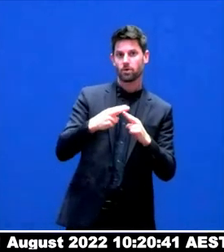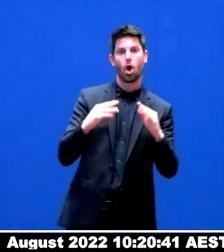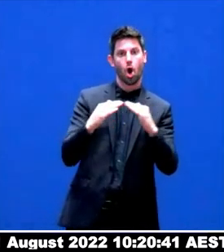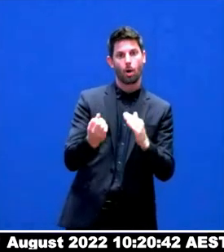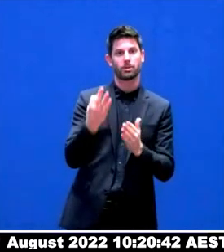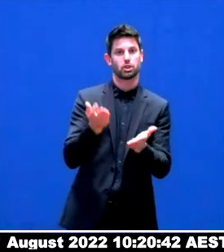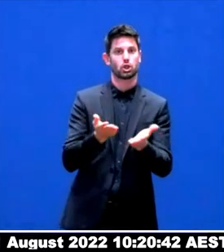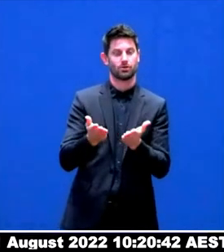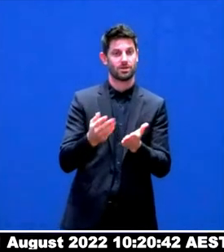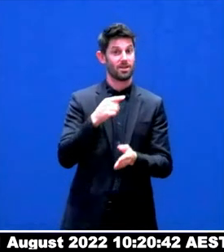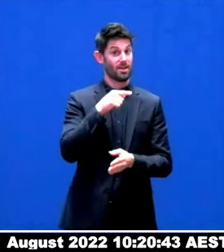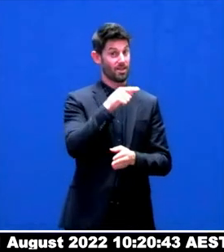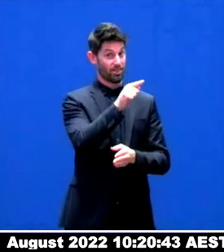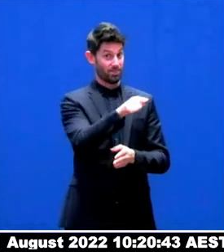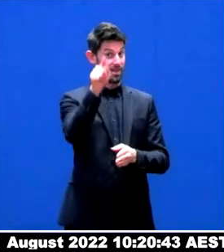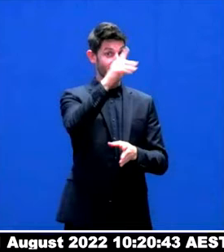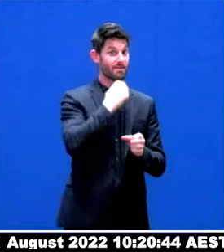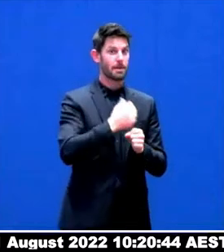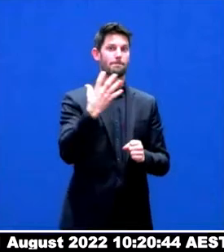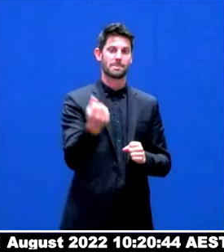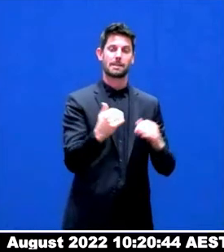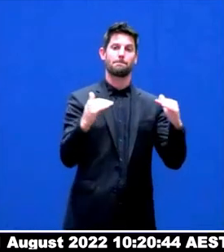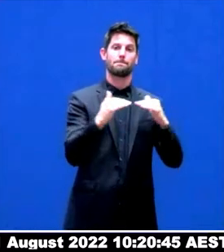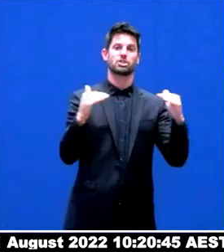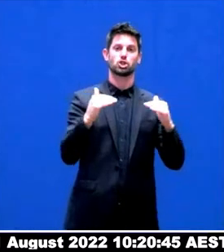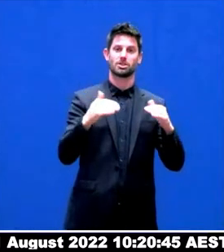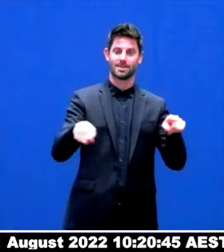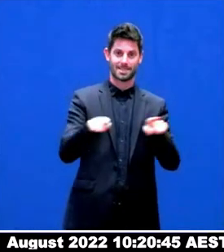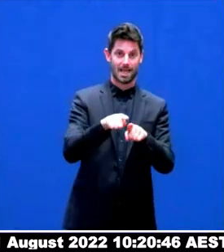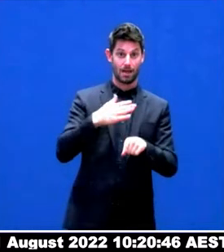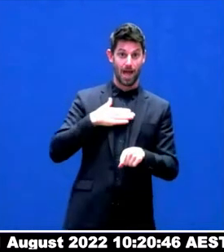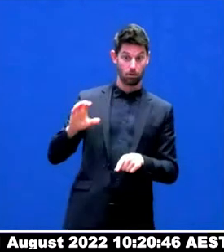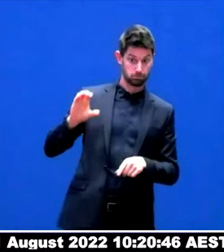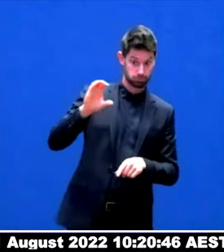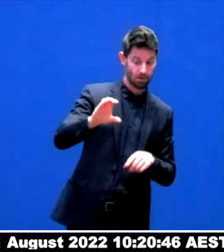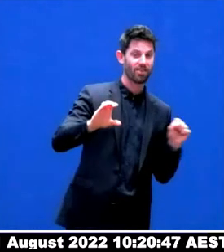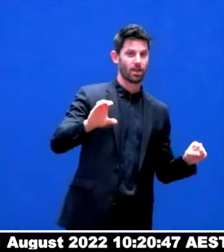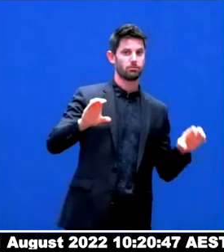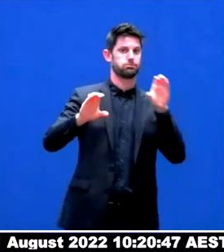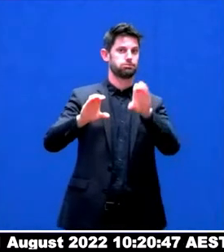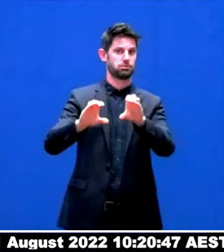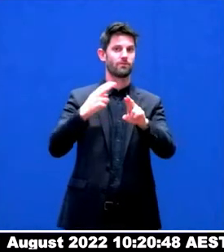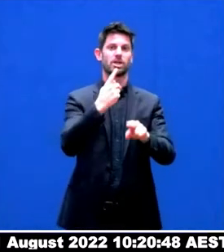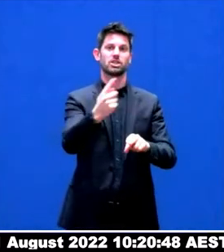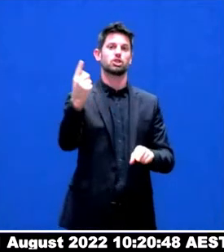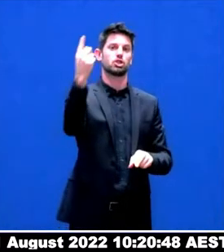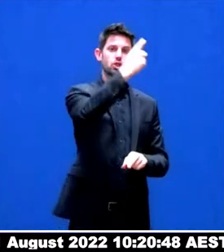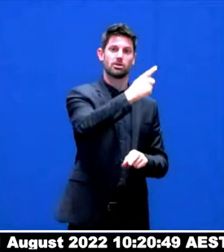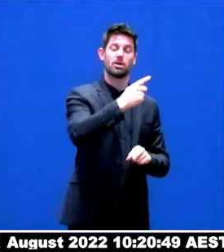spend or match the Commonwealth's stated target, if you want to call it that, for homelessness services.